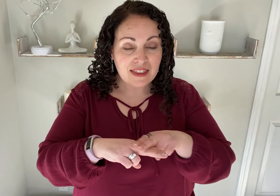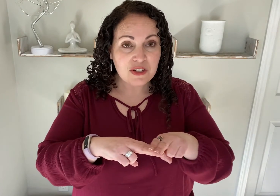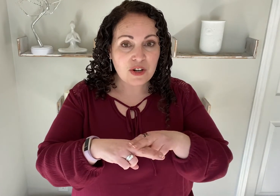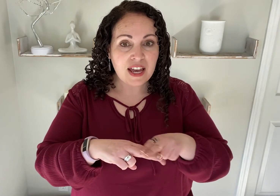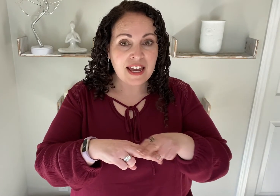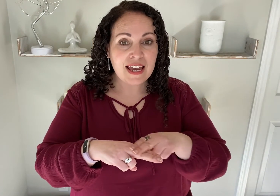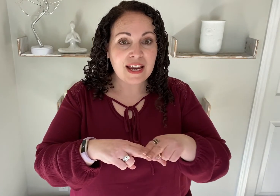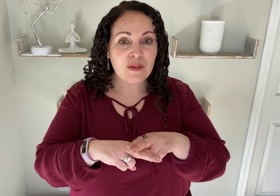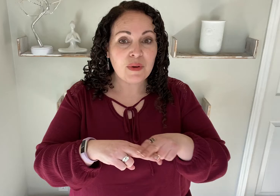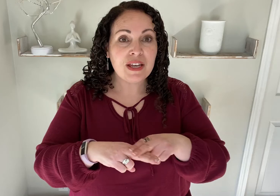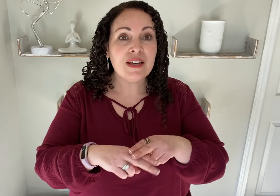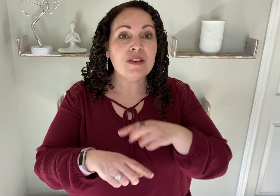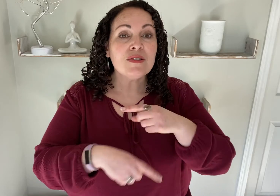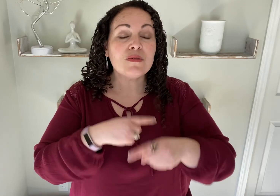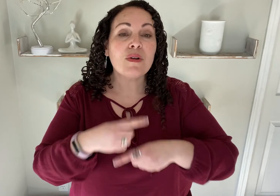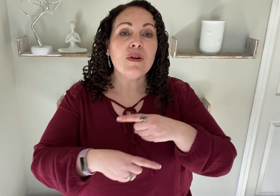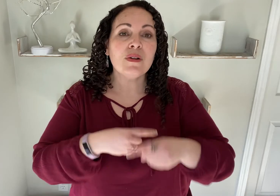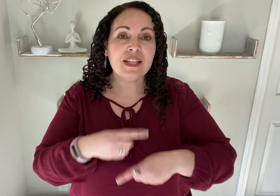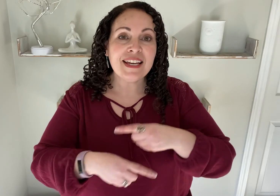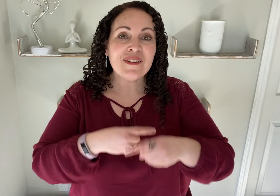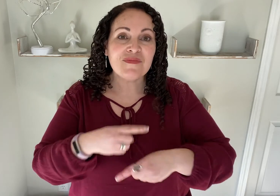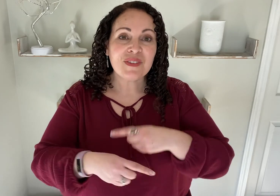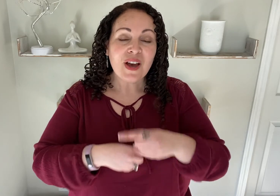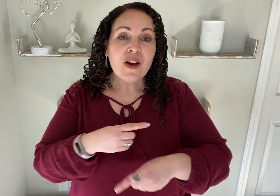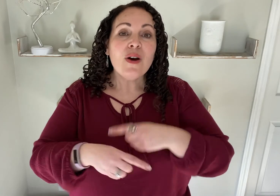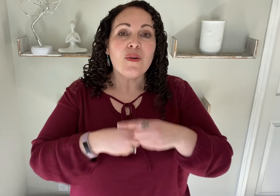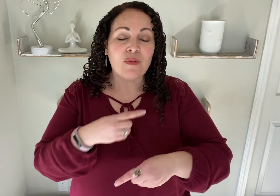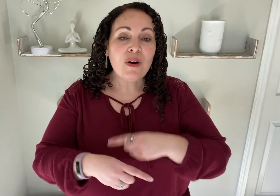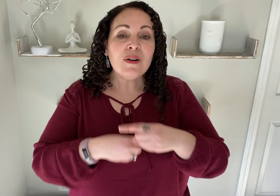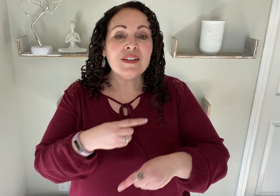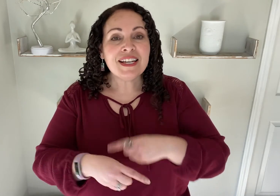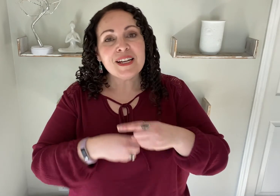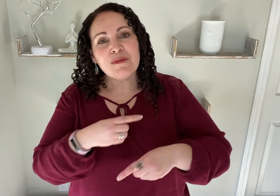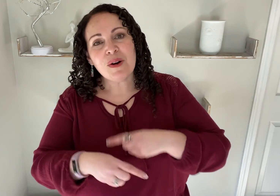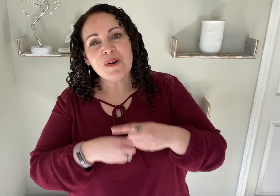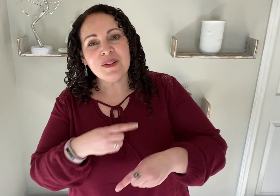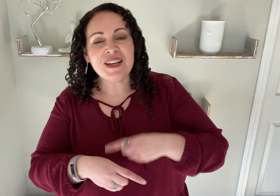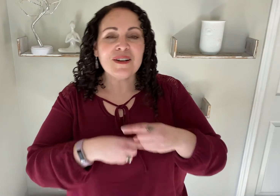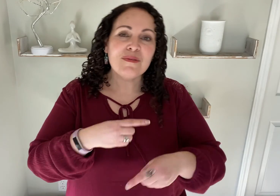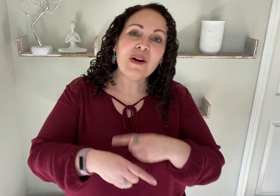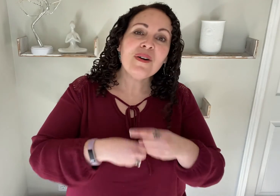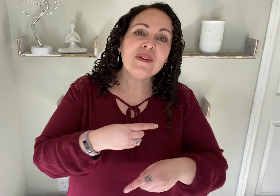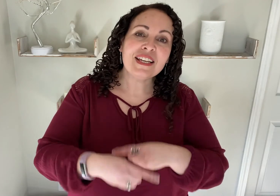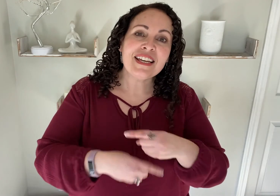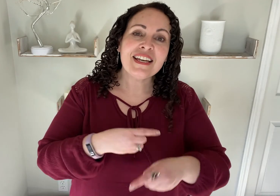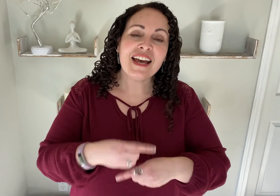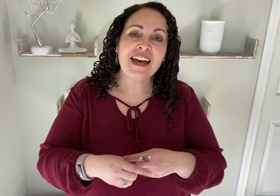And the train wheels are rolling, rolling, rolling, rolling